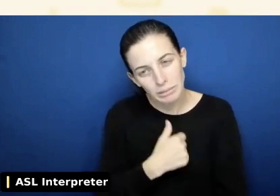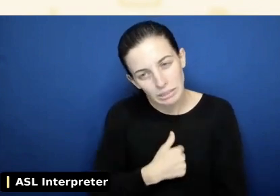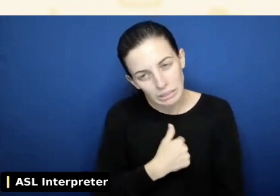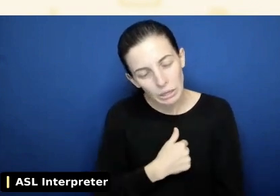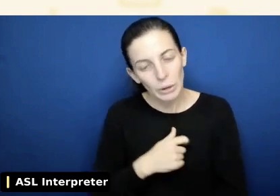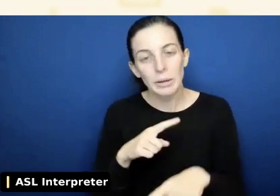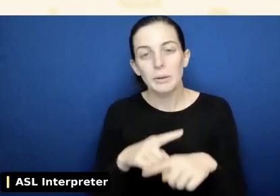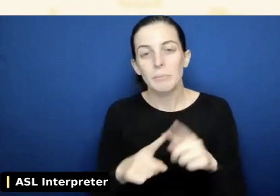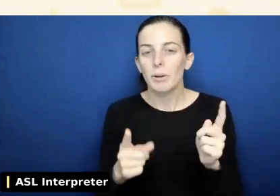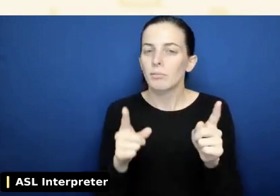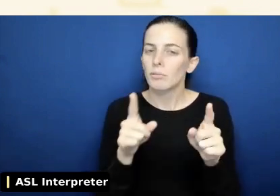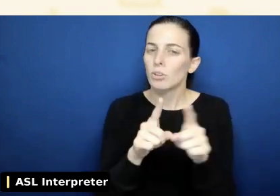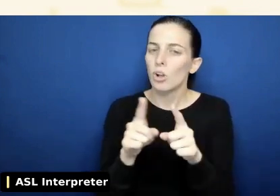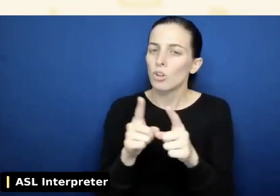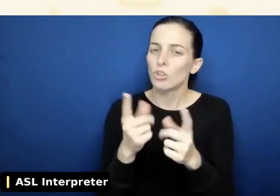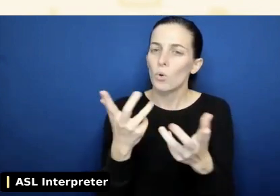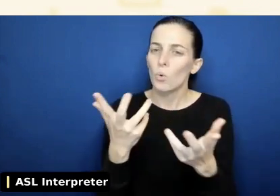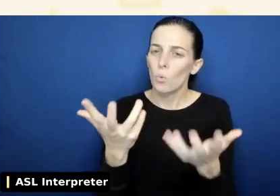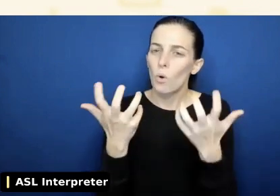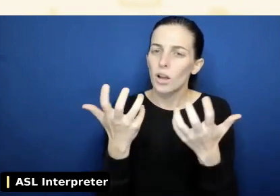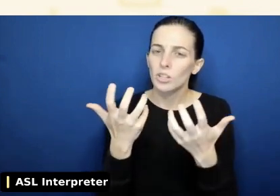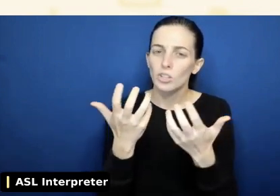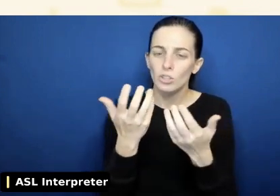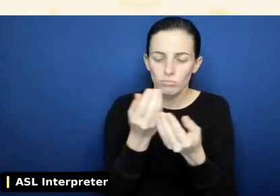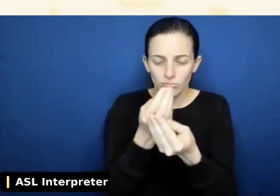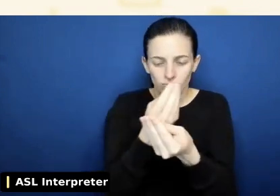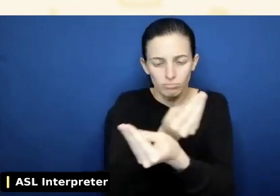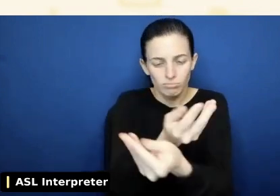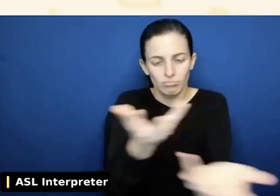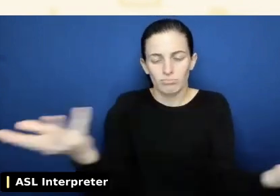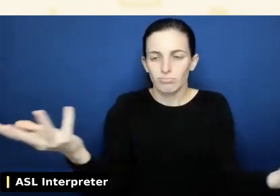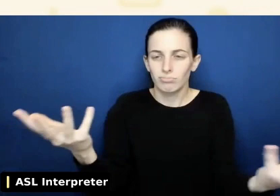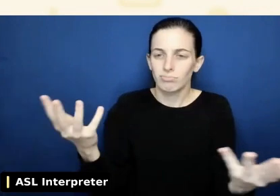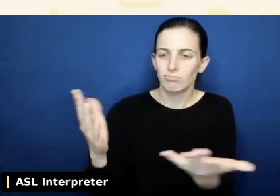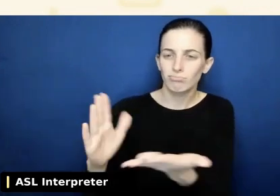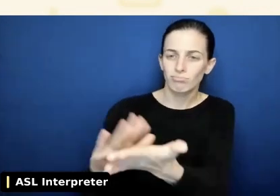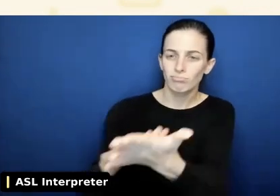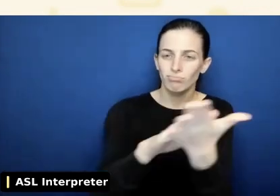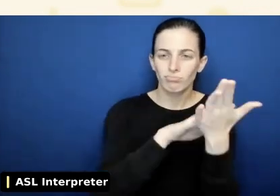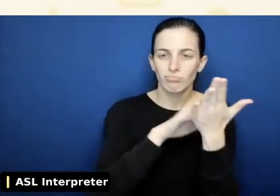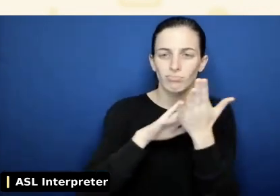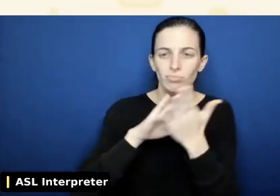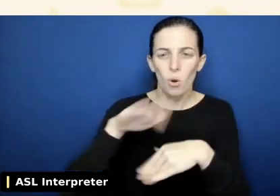to extend my heartfelt gratitude to all of your presence and your engagement.